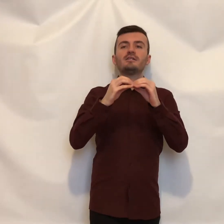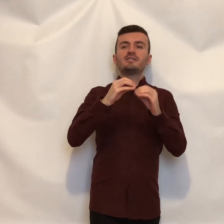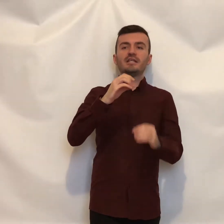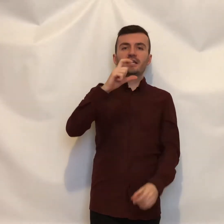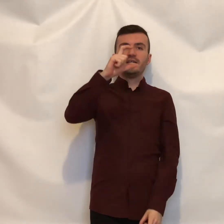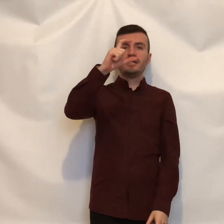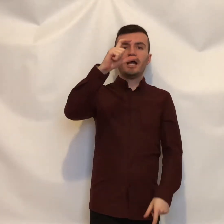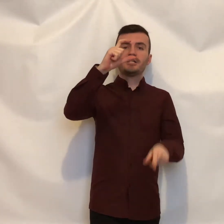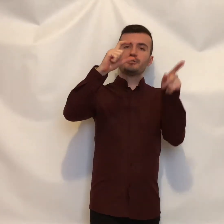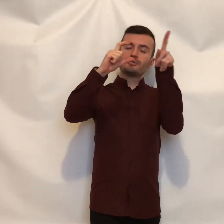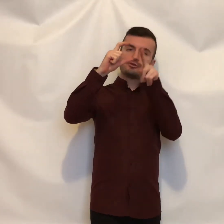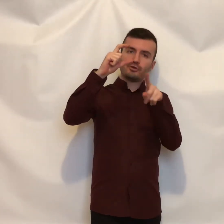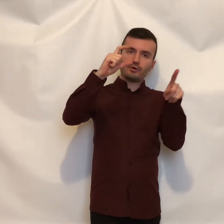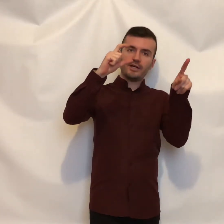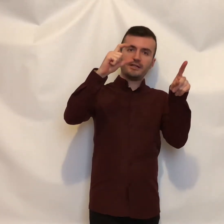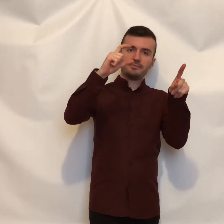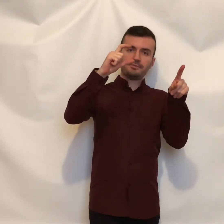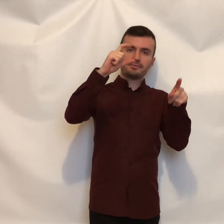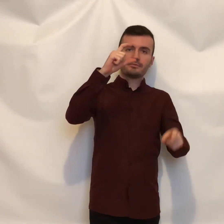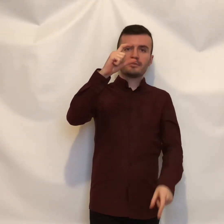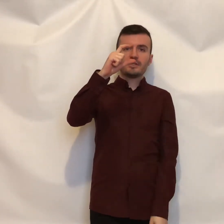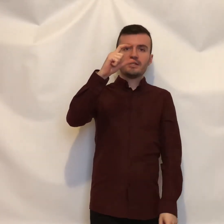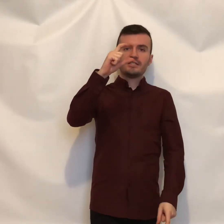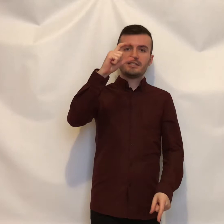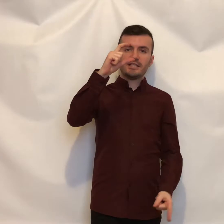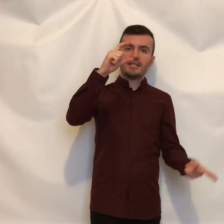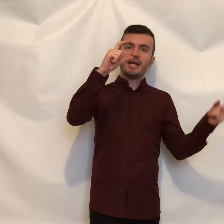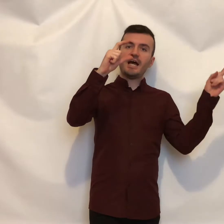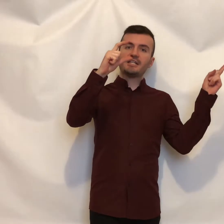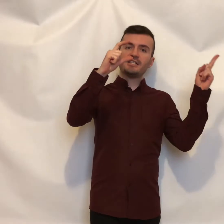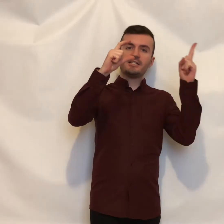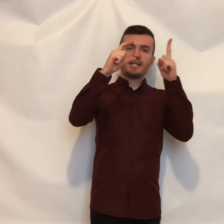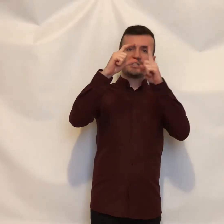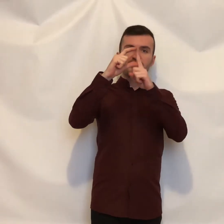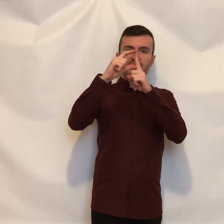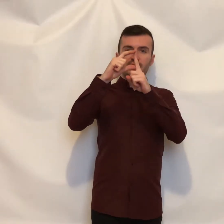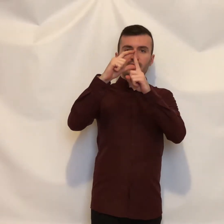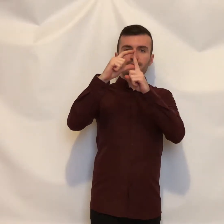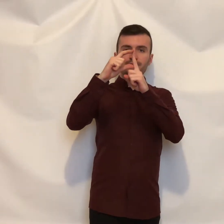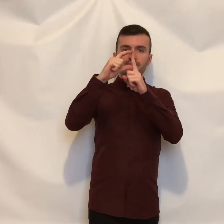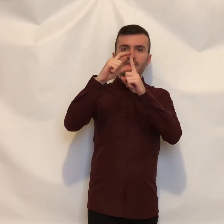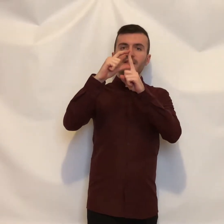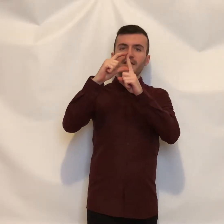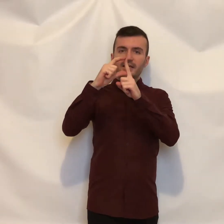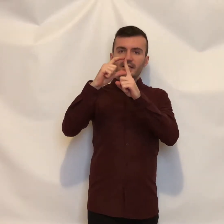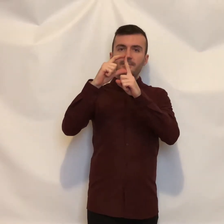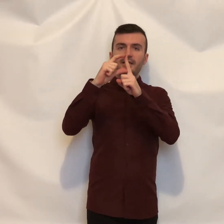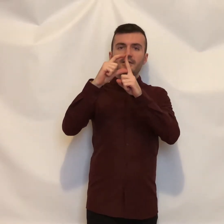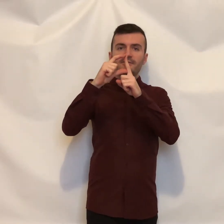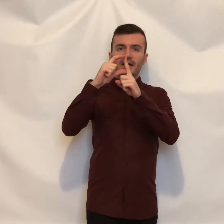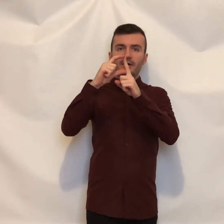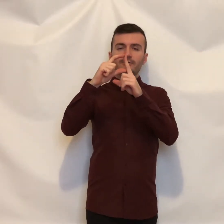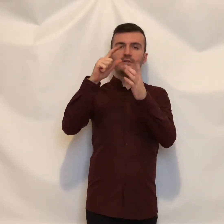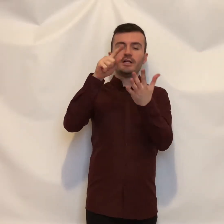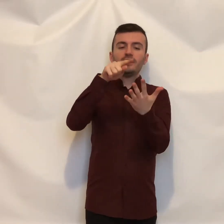'c', as you'd draw it 'd' add an index finger 'e', being a vowel